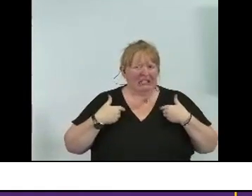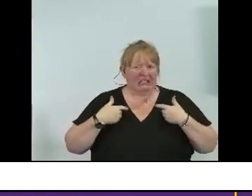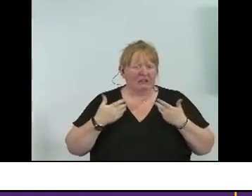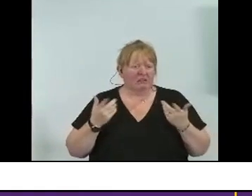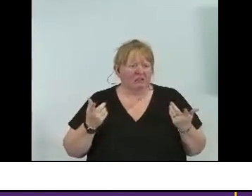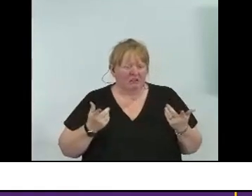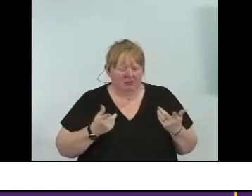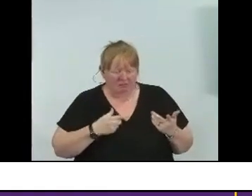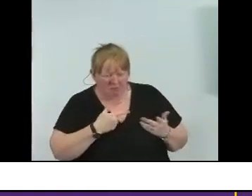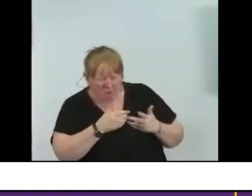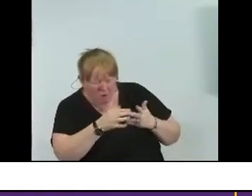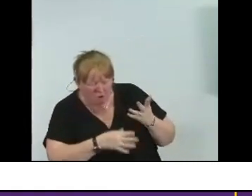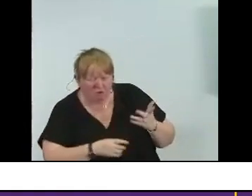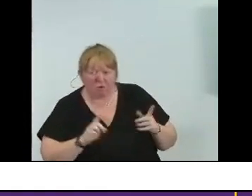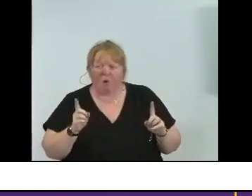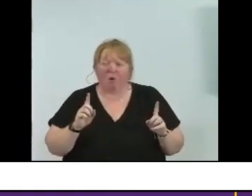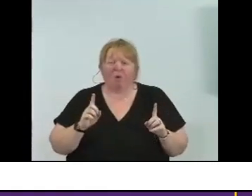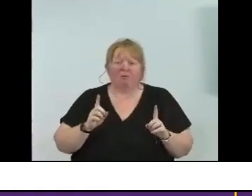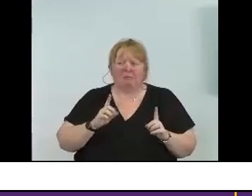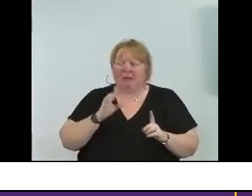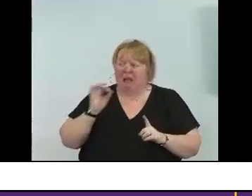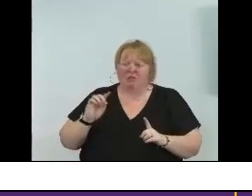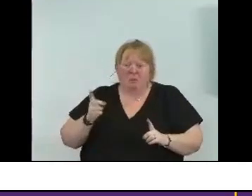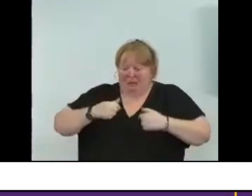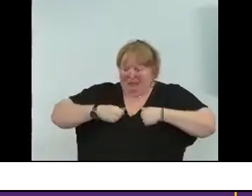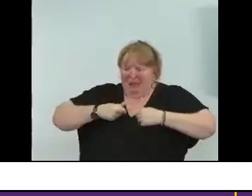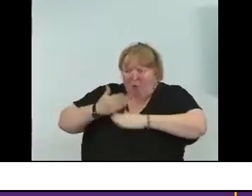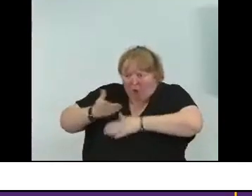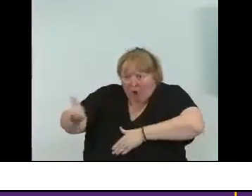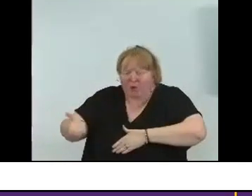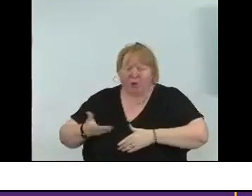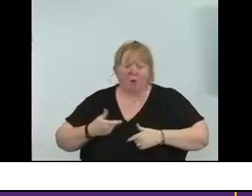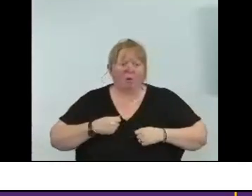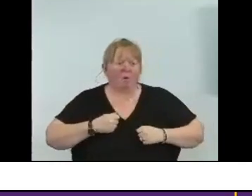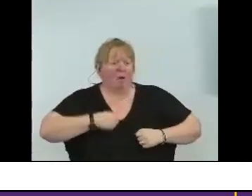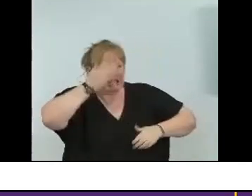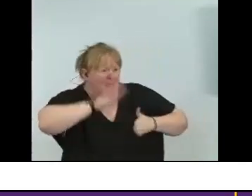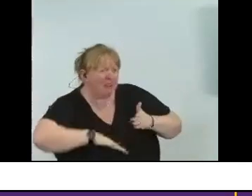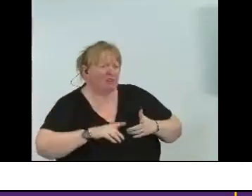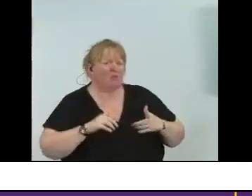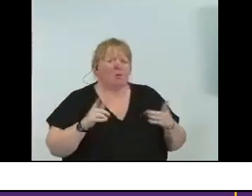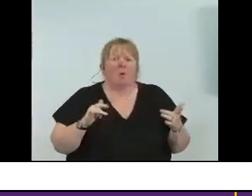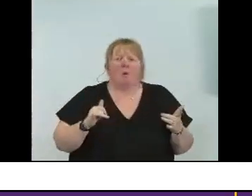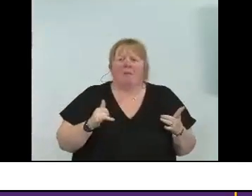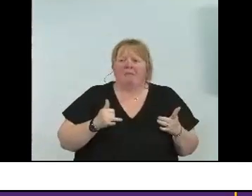You know, I work for you. What about the experience I'm having or I shop in your stores? What about the experience I'm having?